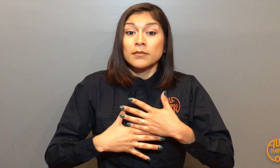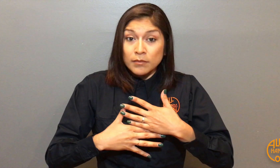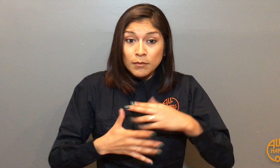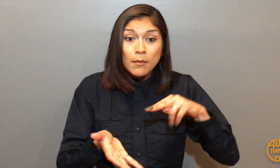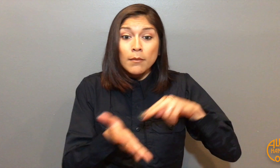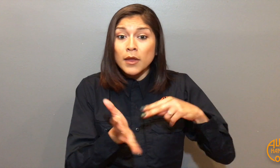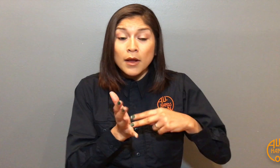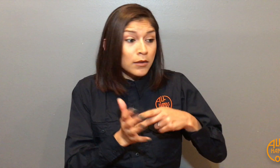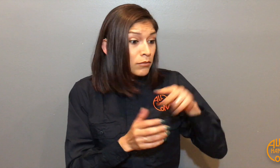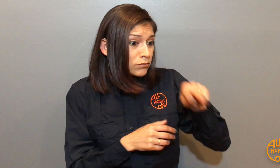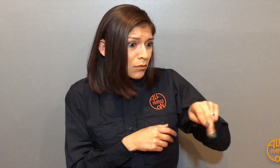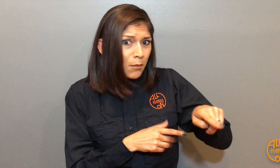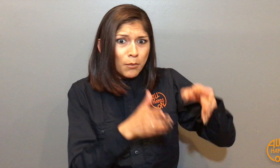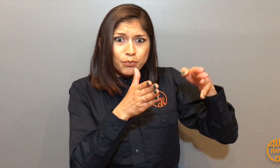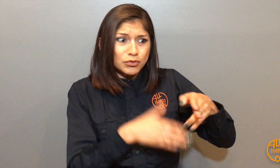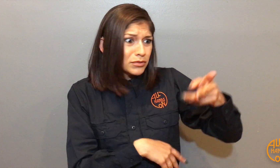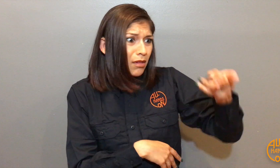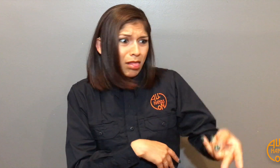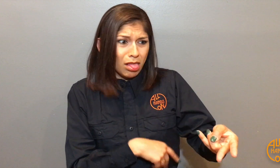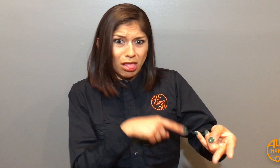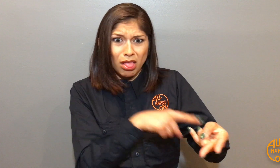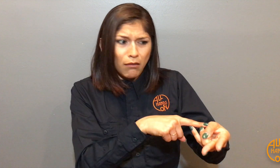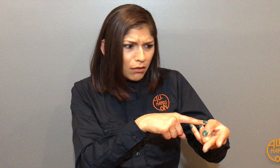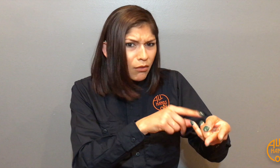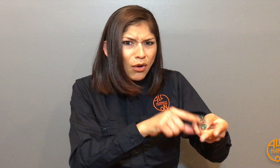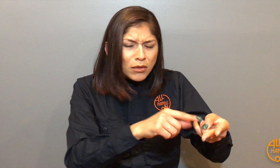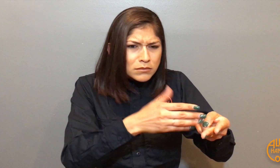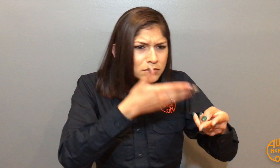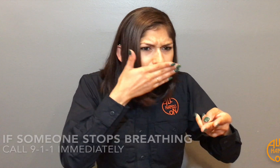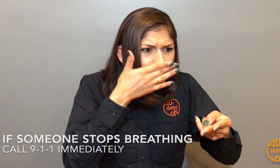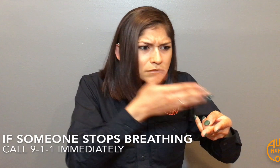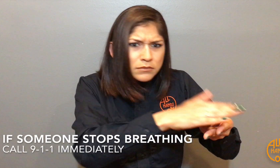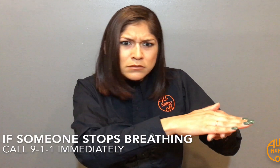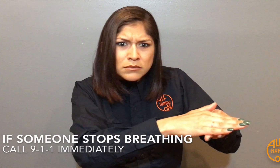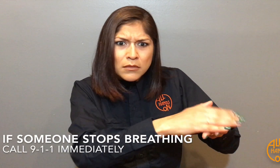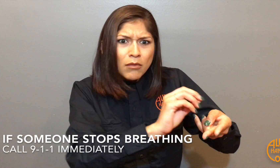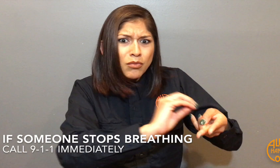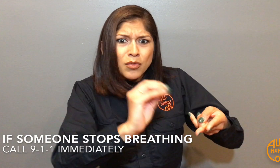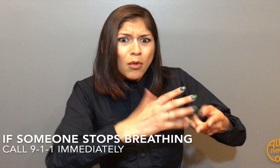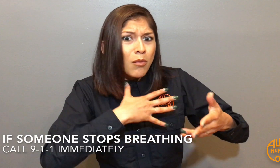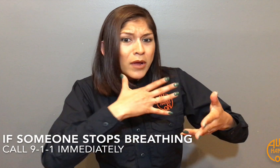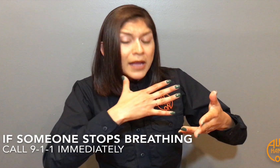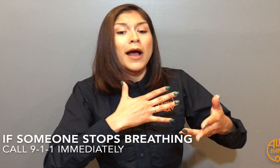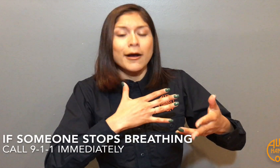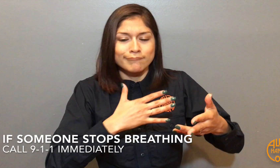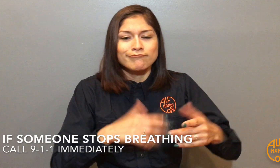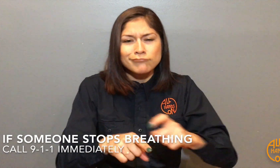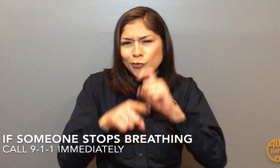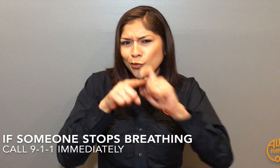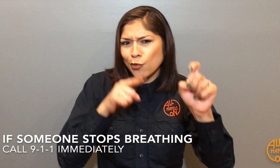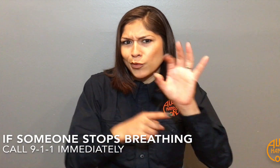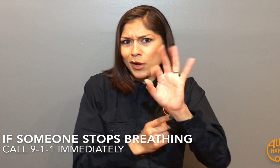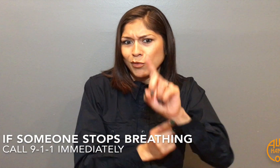here it says if you've stopped breathing especially if you're not a smoker